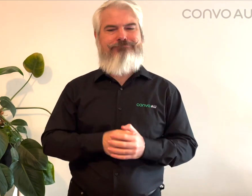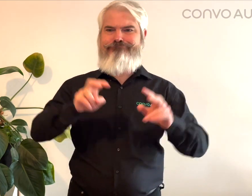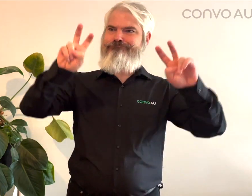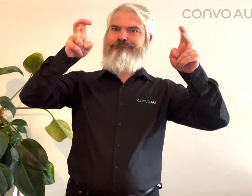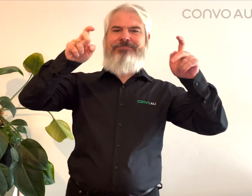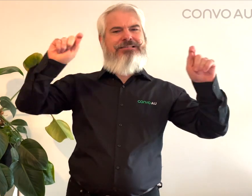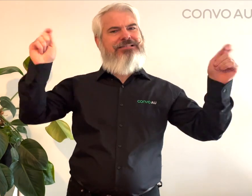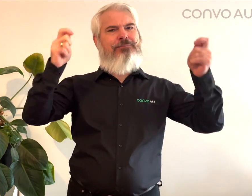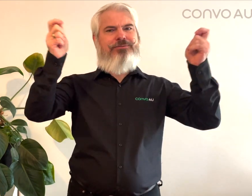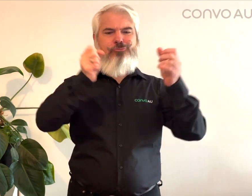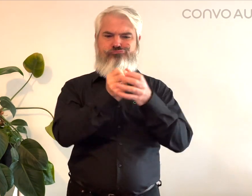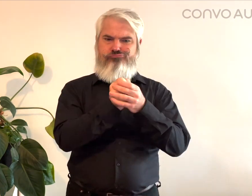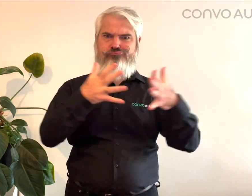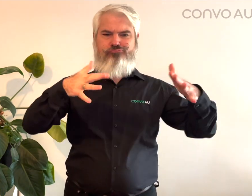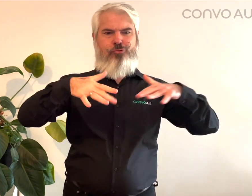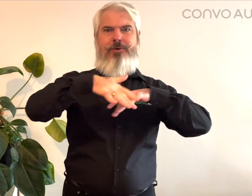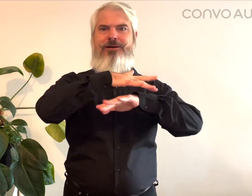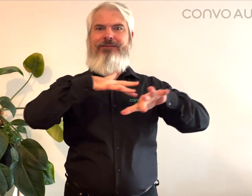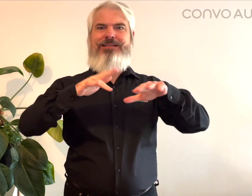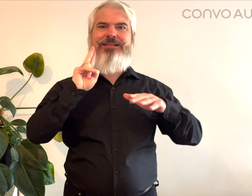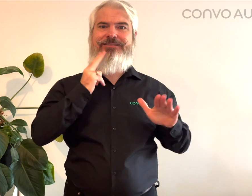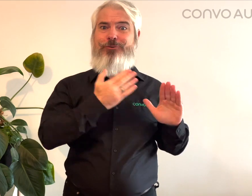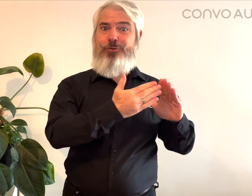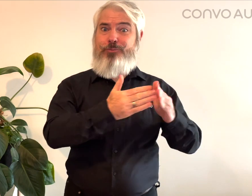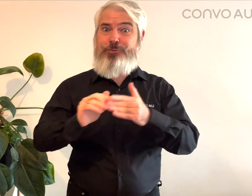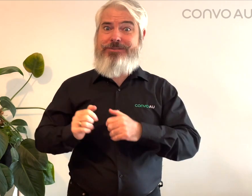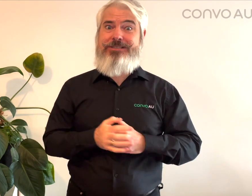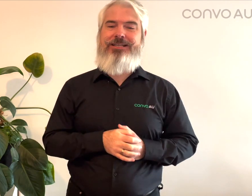with the theme, "Celebrating Thriving Deaf Communities".